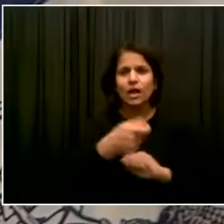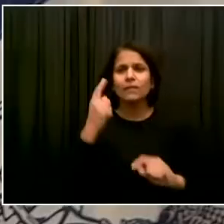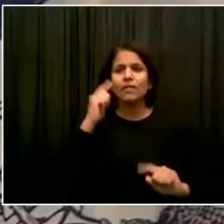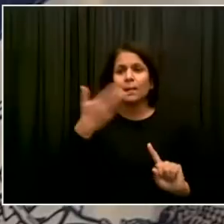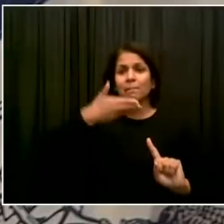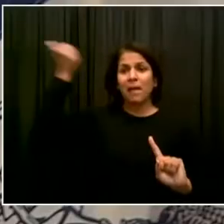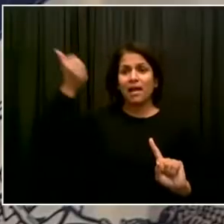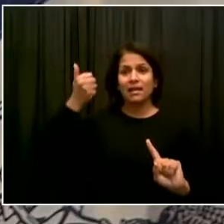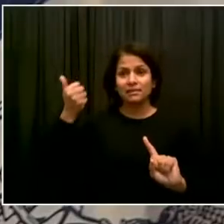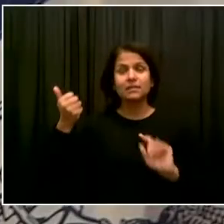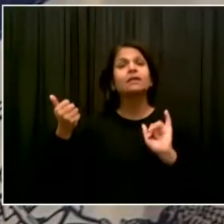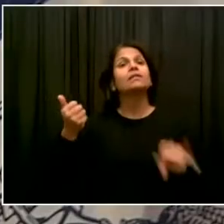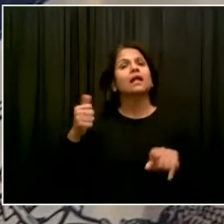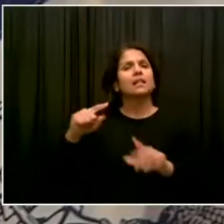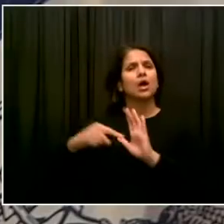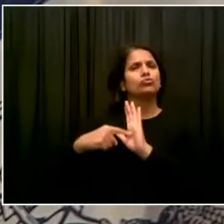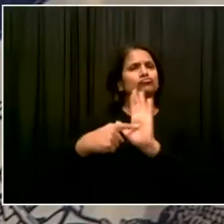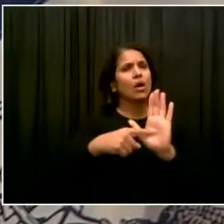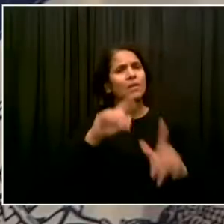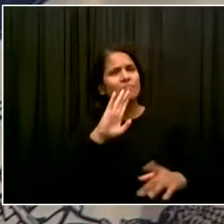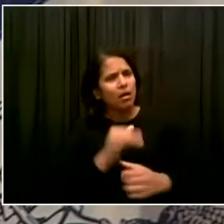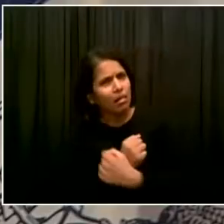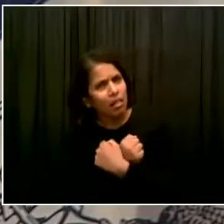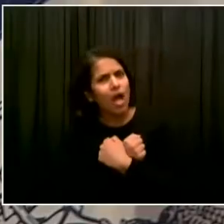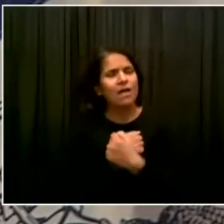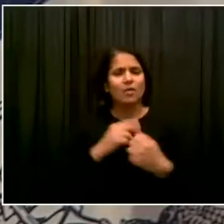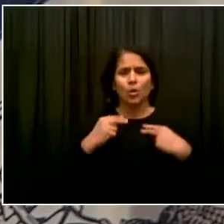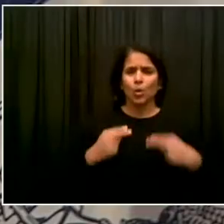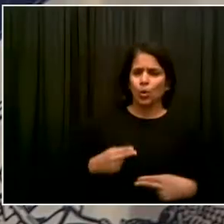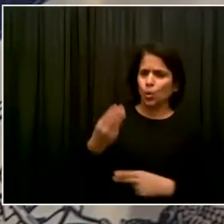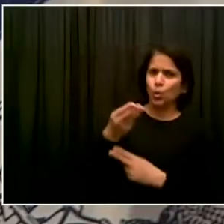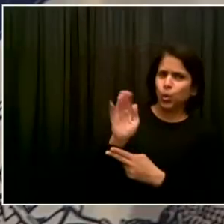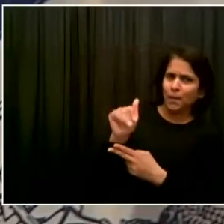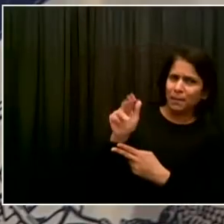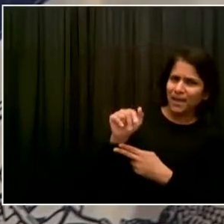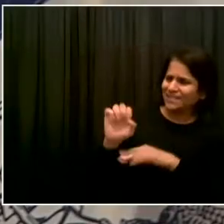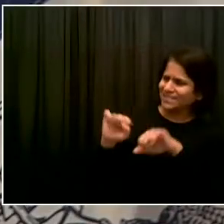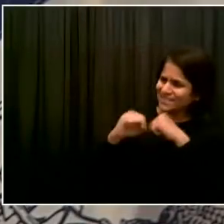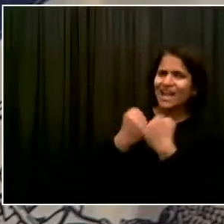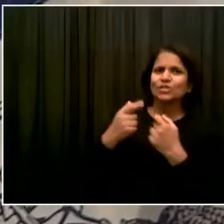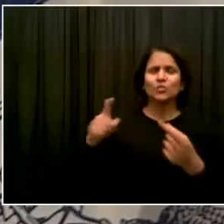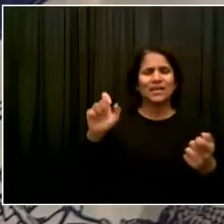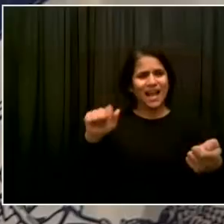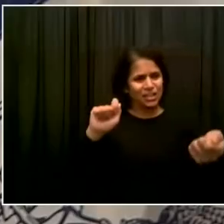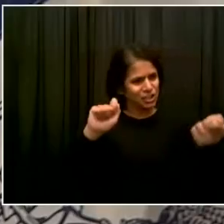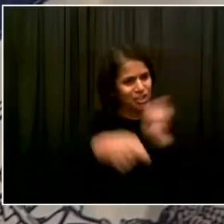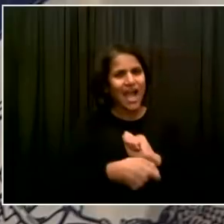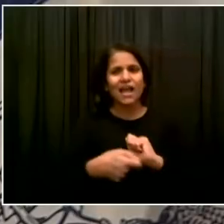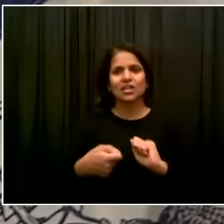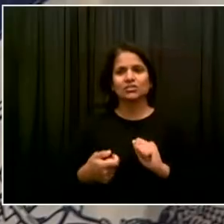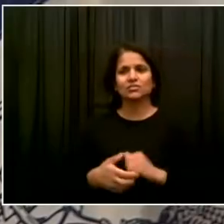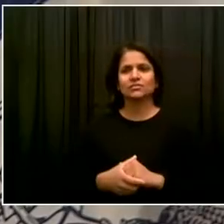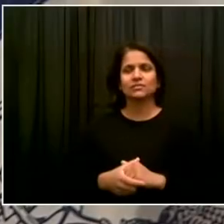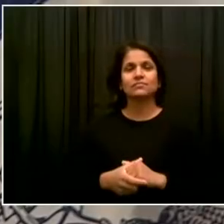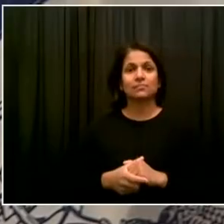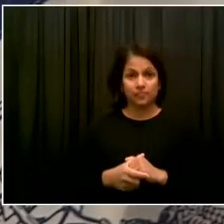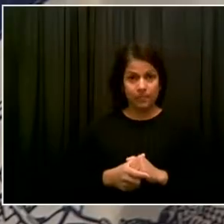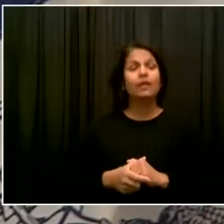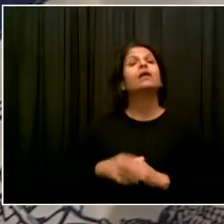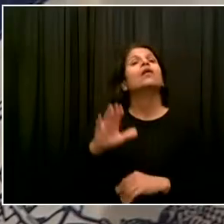CHANGE BUT ALWAYS SHOWING A LOVE FOR HUMANITY IN THE OPRCESS D ANA HOPE AND BELIEF